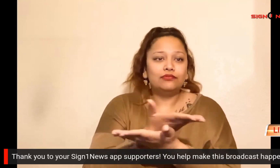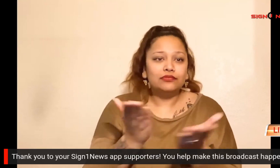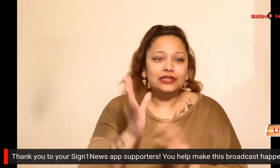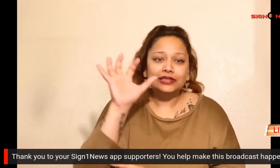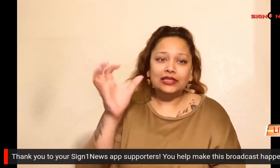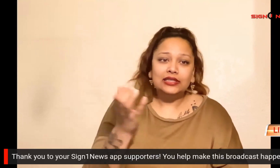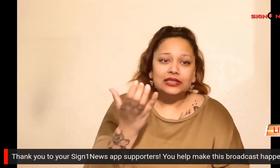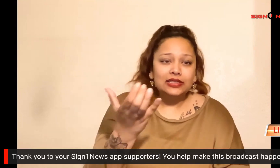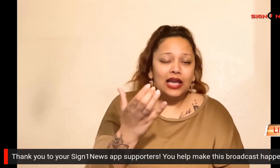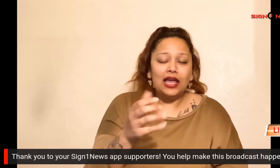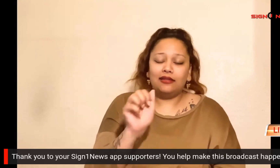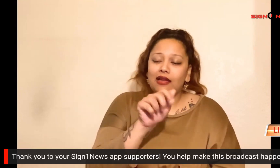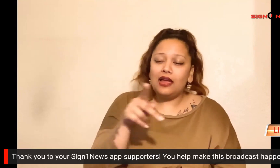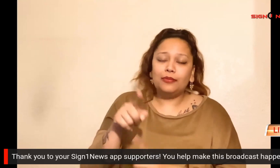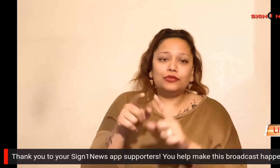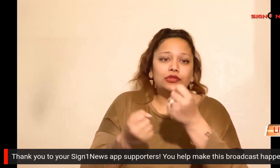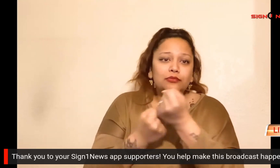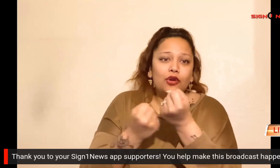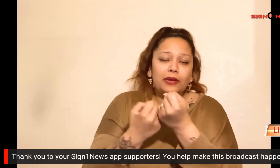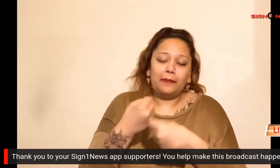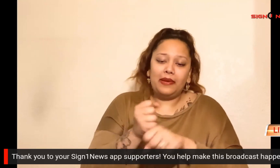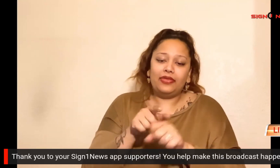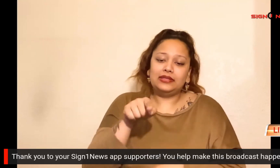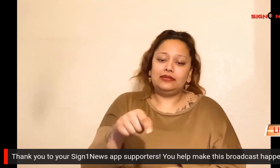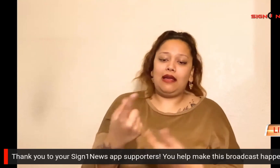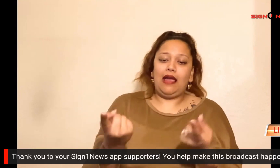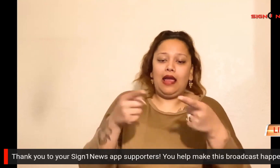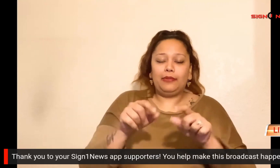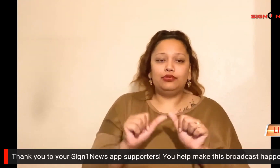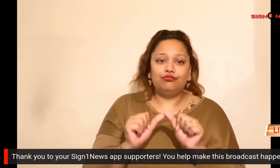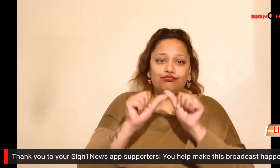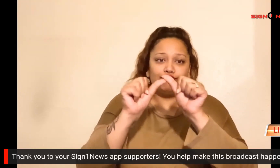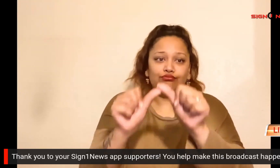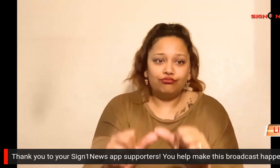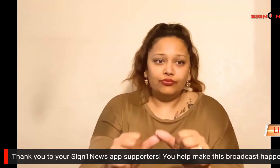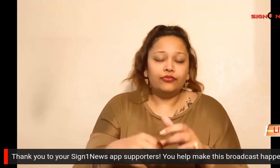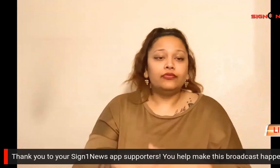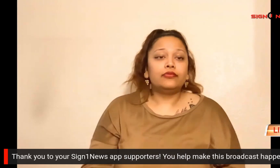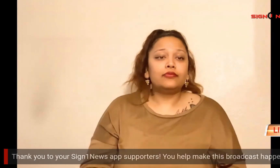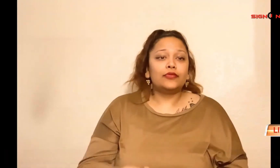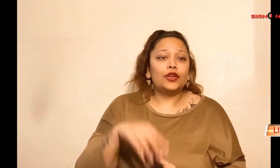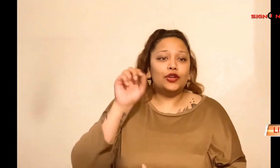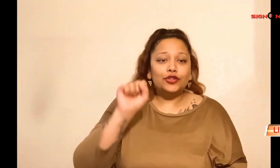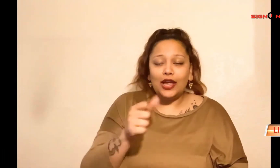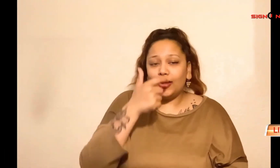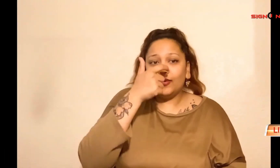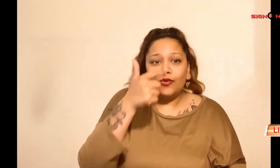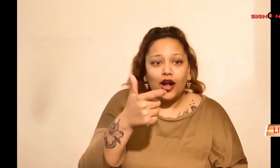app supporters you help make this broadcast happen you can download the Sign1News app